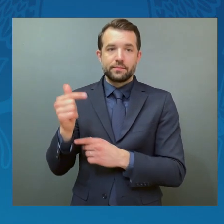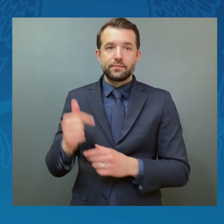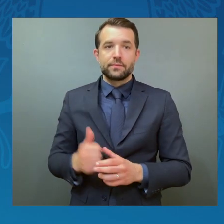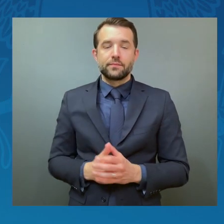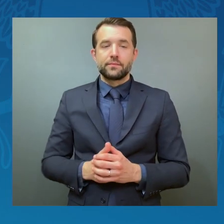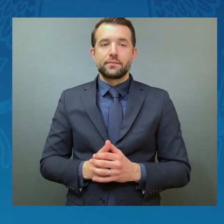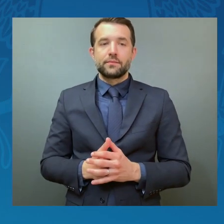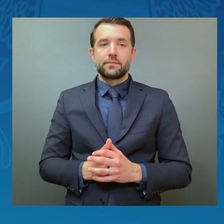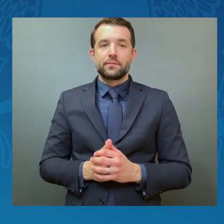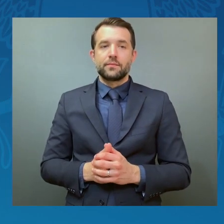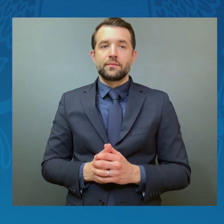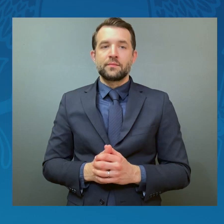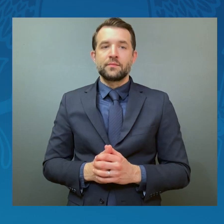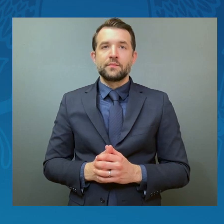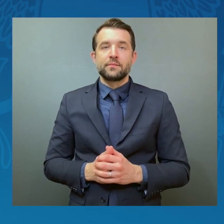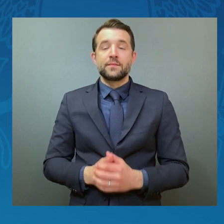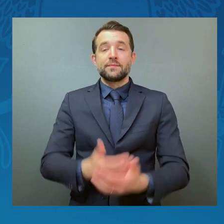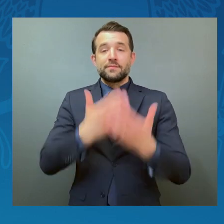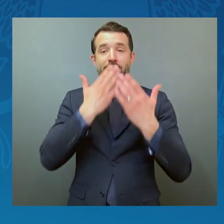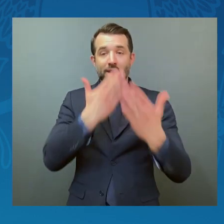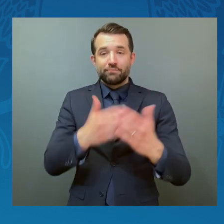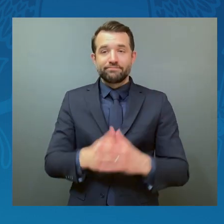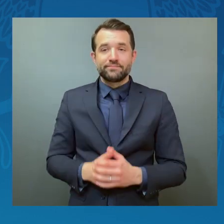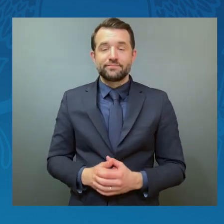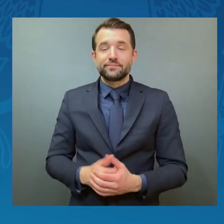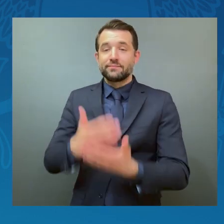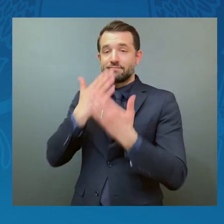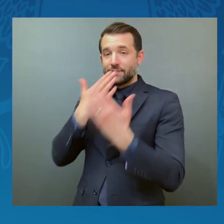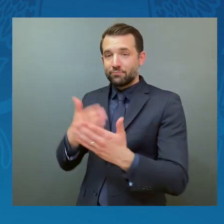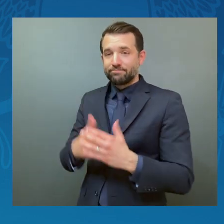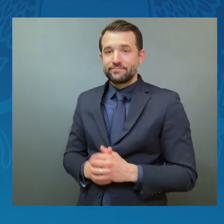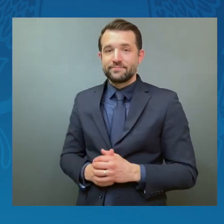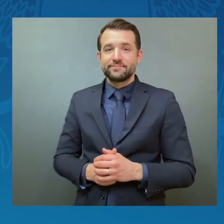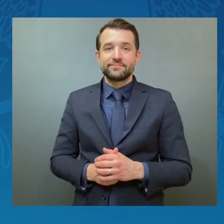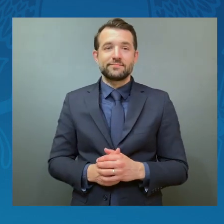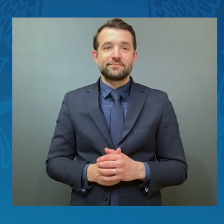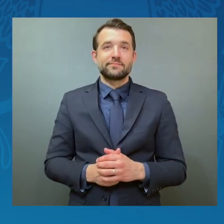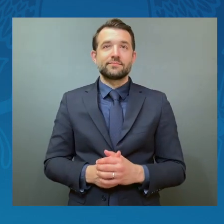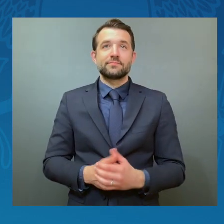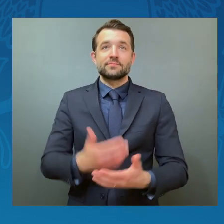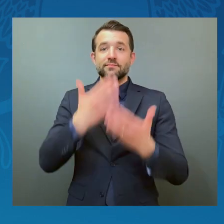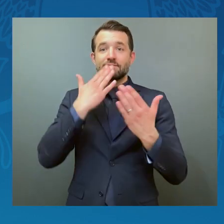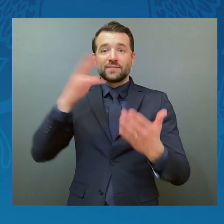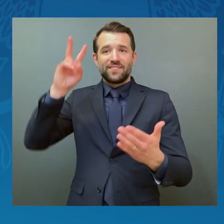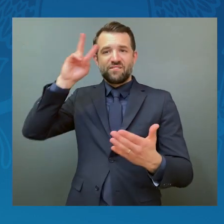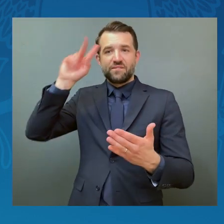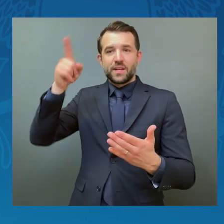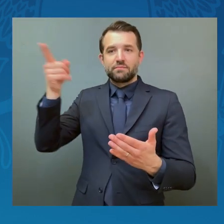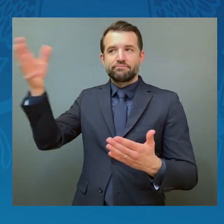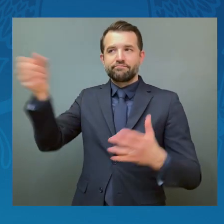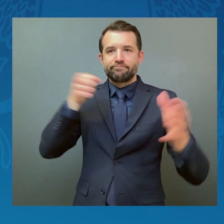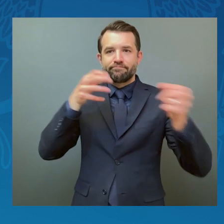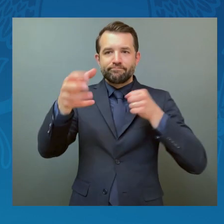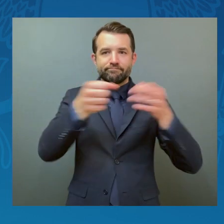Director Young: Thanks for having me here and thanks for the vice president for bringing us all here today to bring a whole of government approach